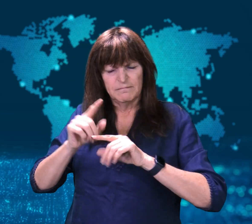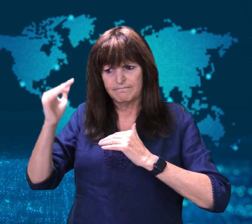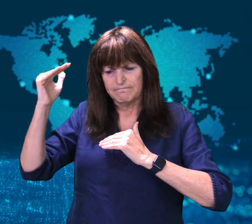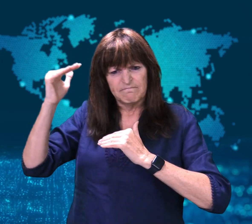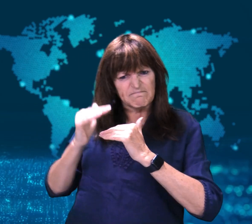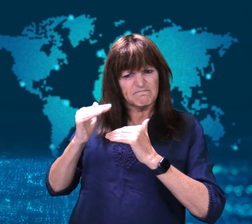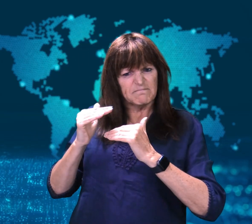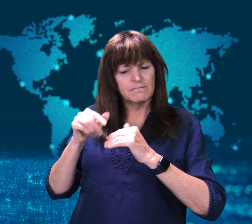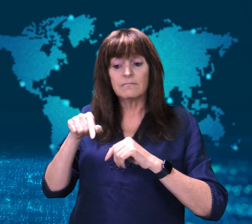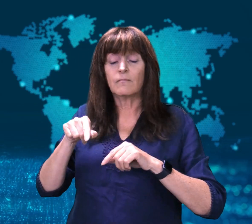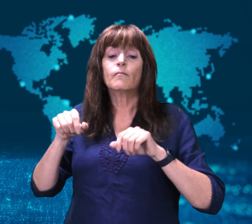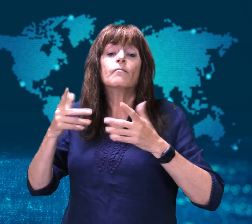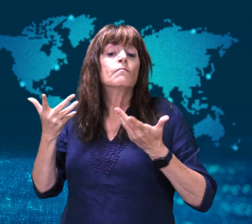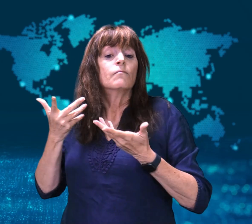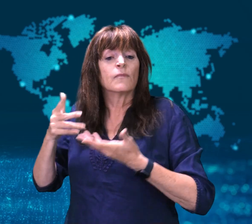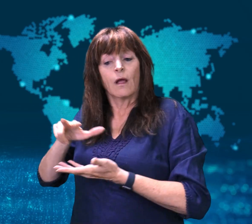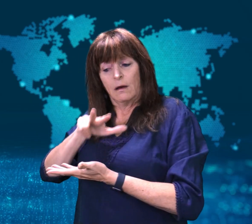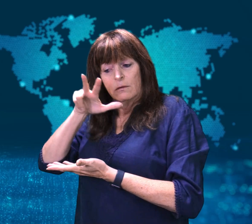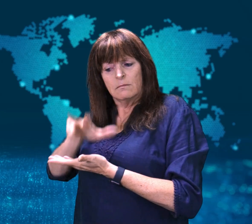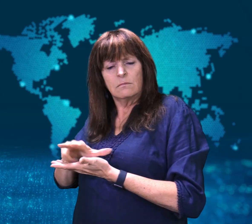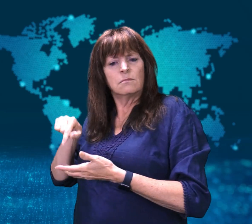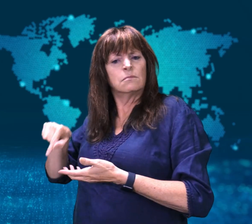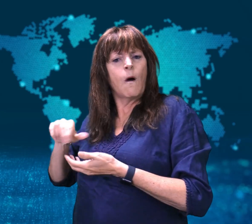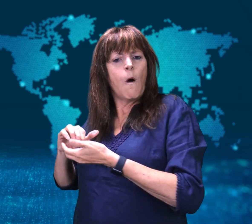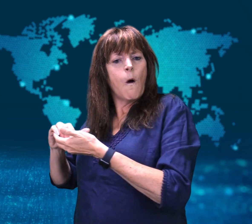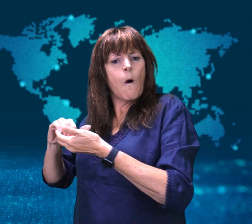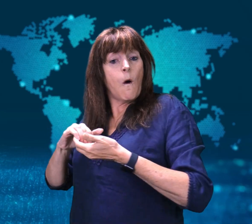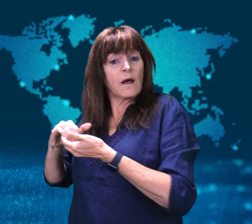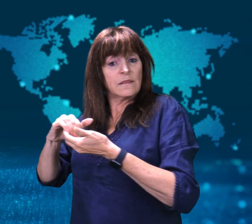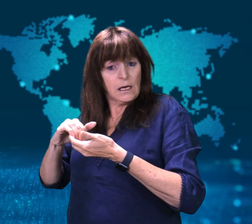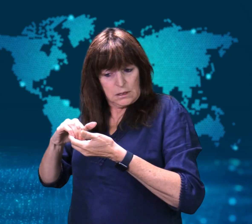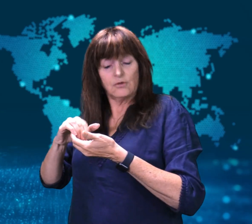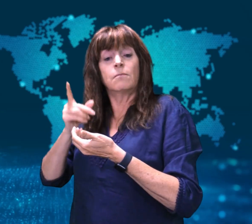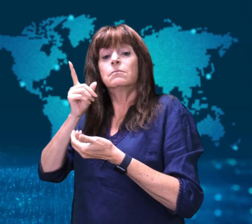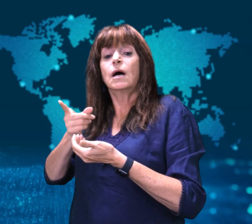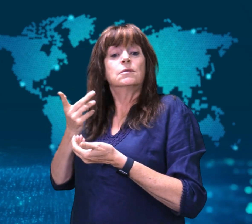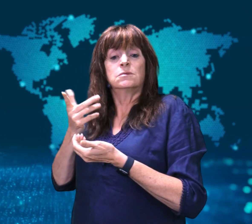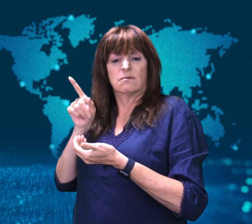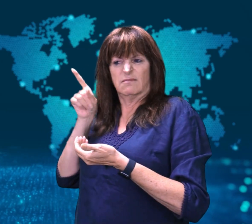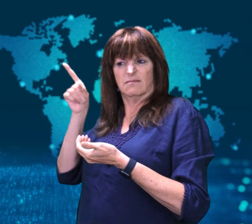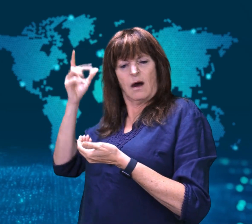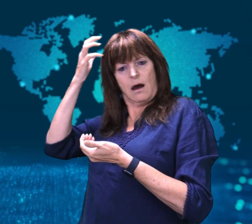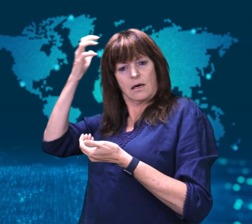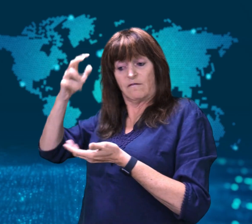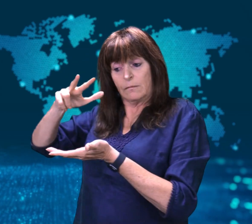organizations approved by the government.